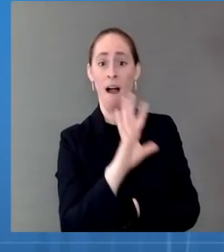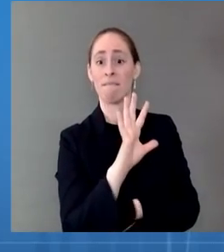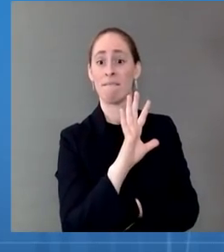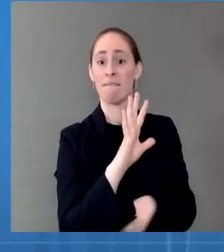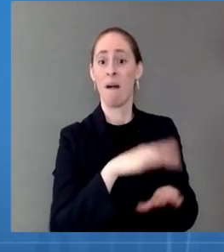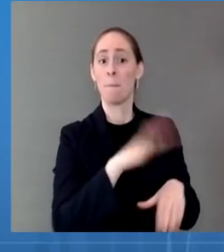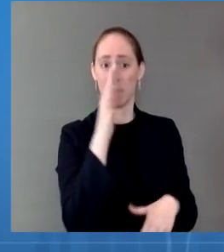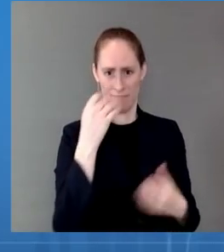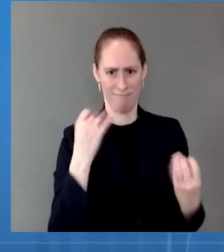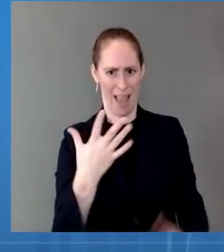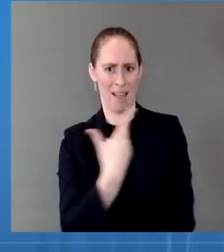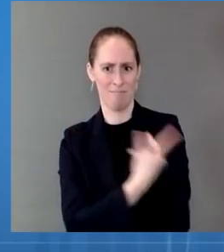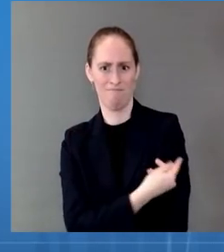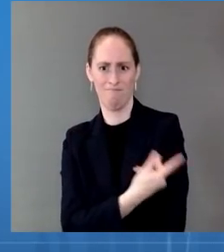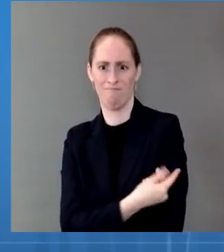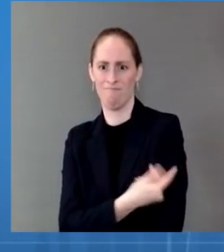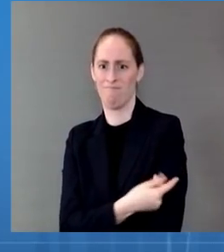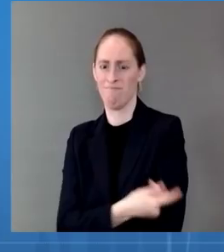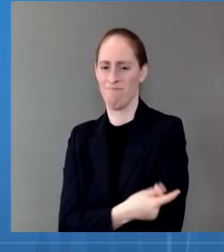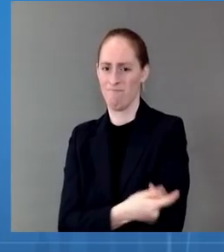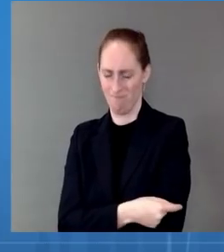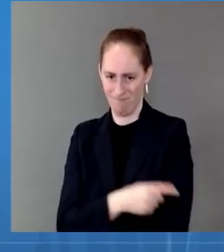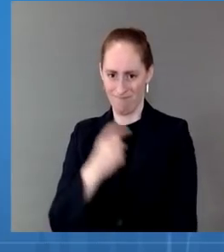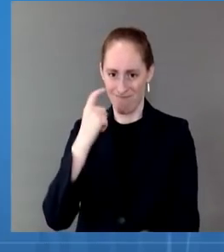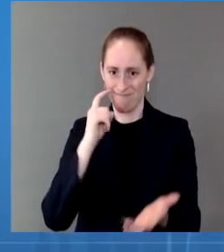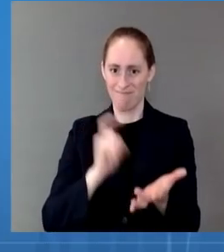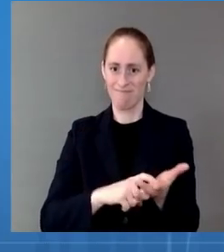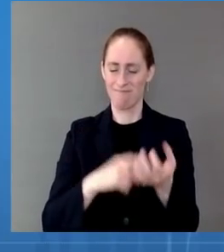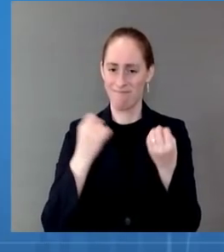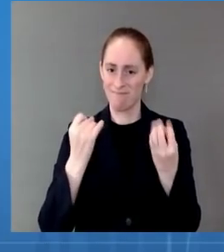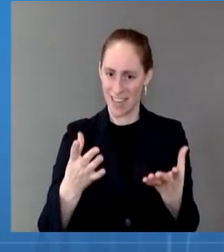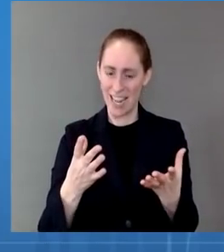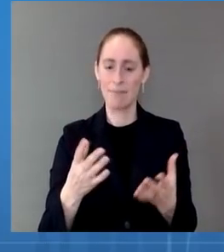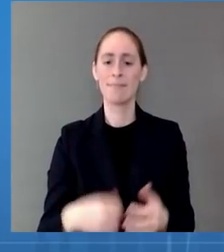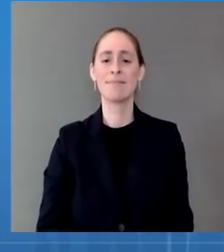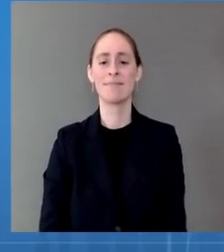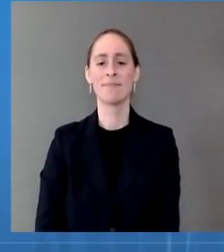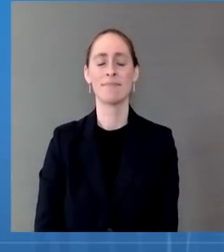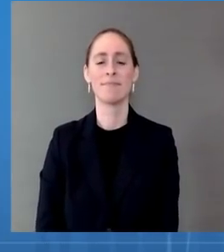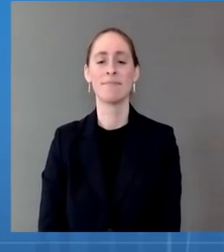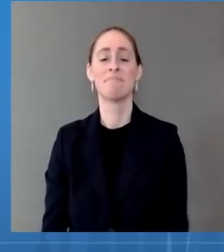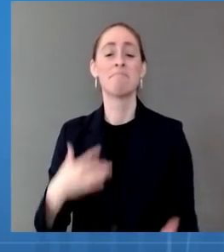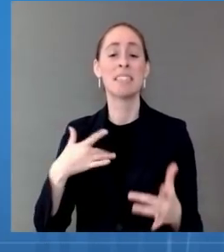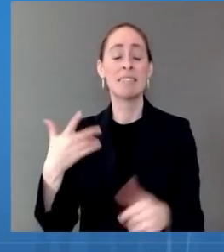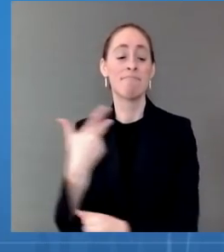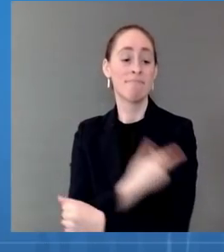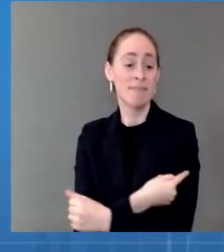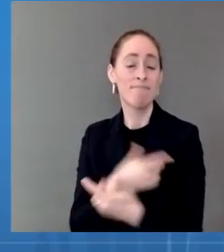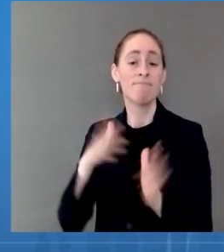They've included sore arm, headache and fatigue. COVID-19 vaccines are being monitored for safety